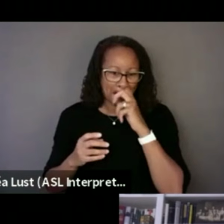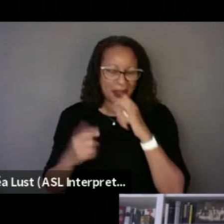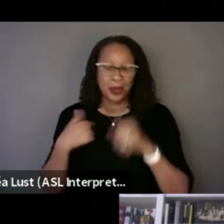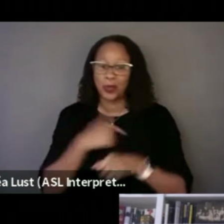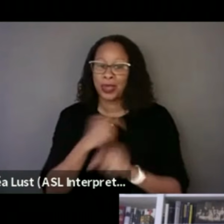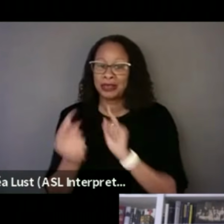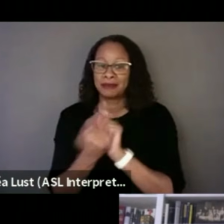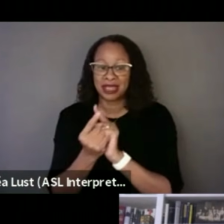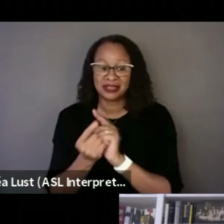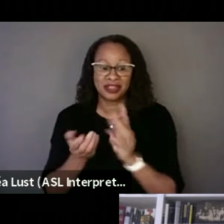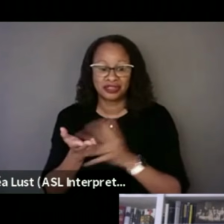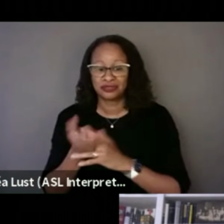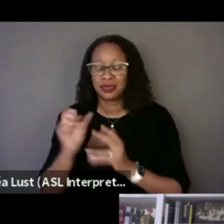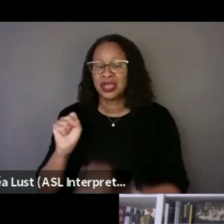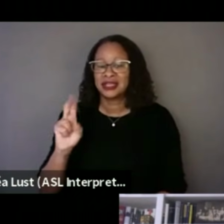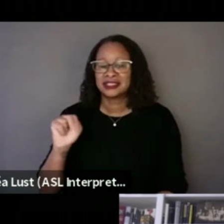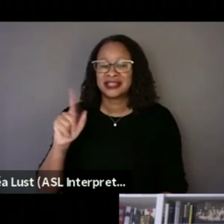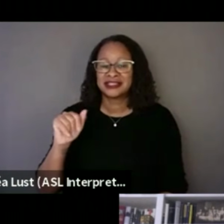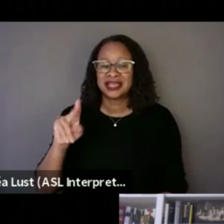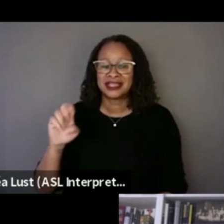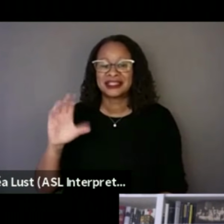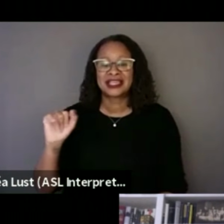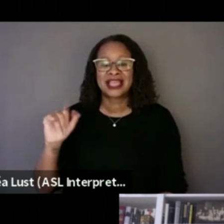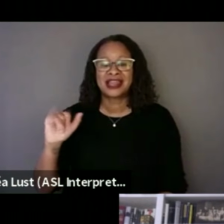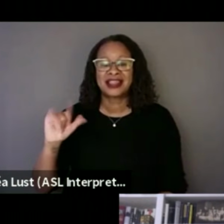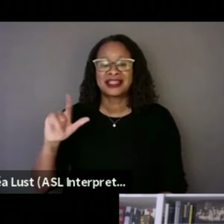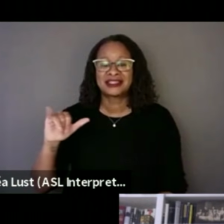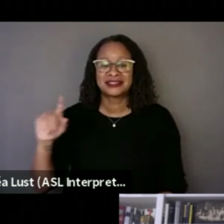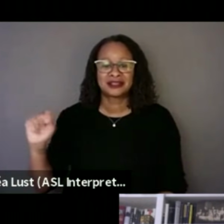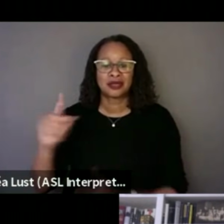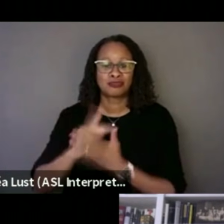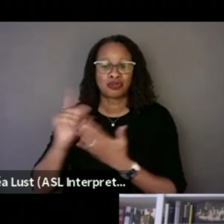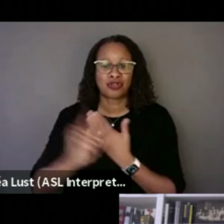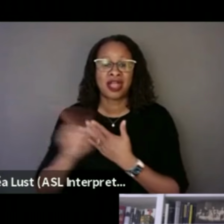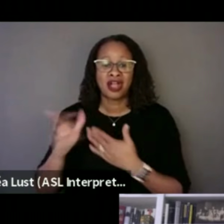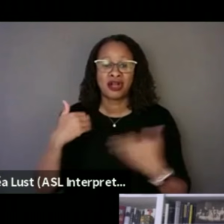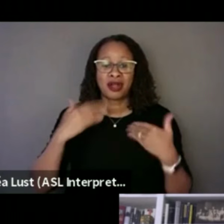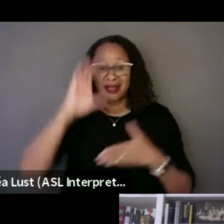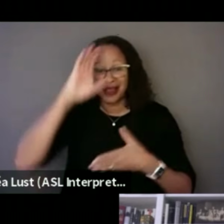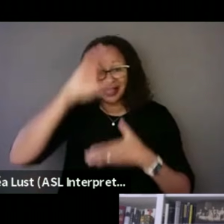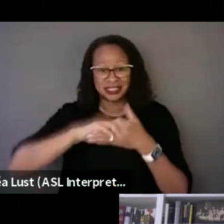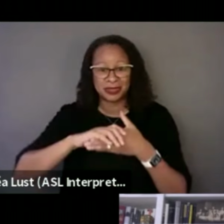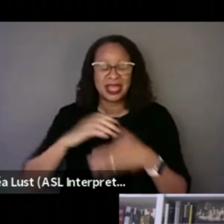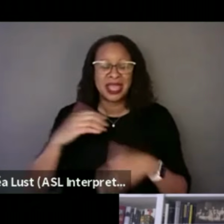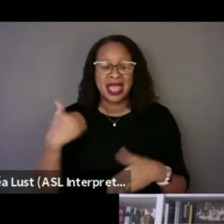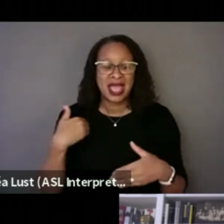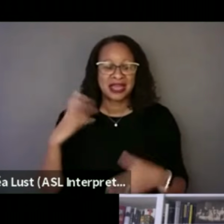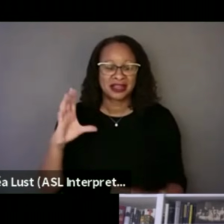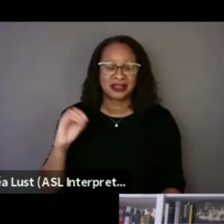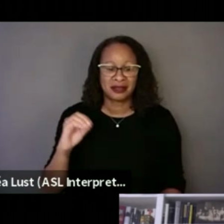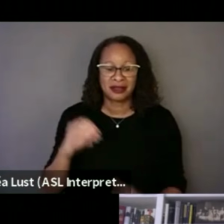through Sundance Catalyst program. Her husband had a company, they opened the door for an interview with him. He never finished his bachelor's